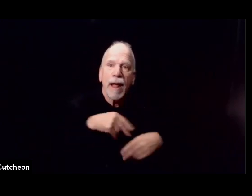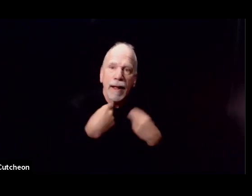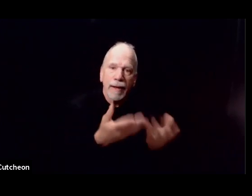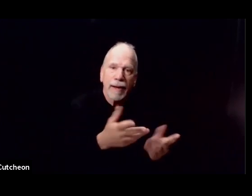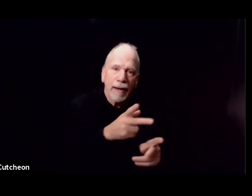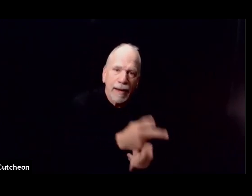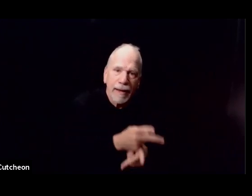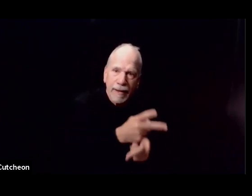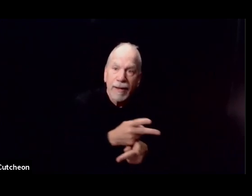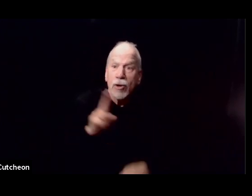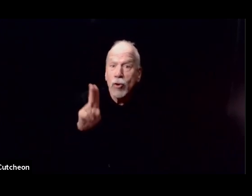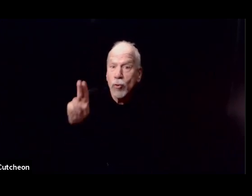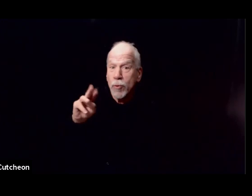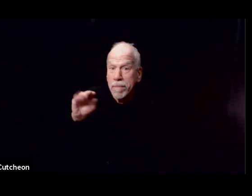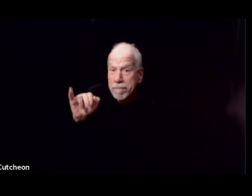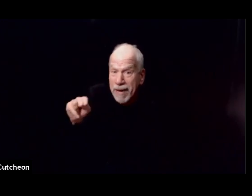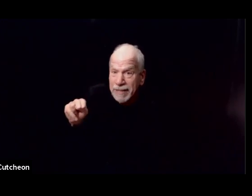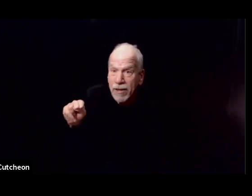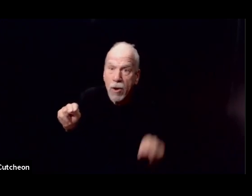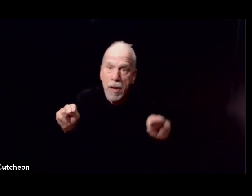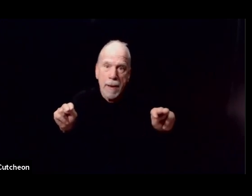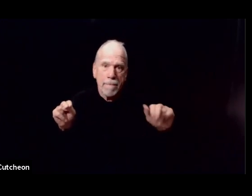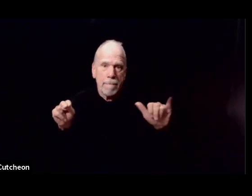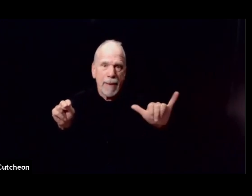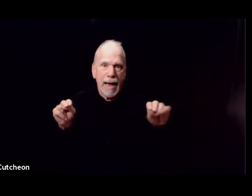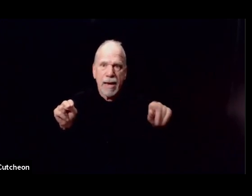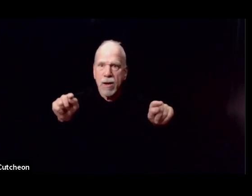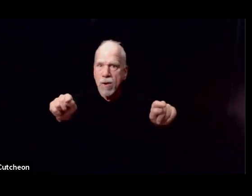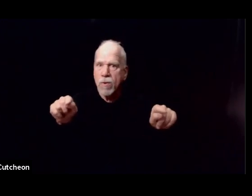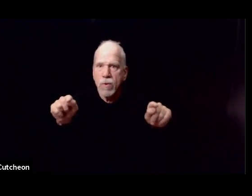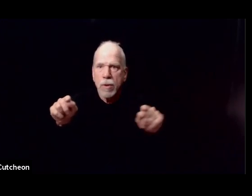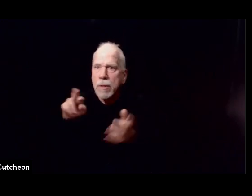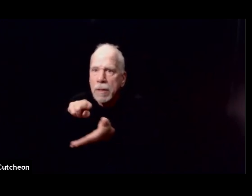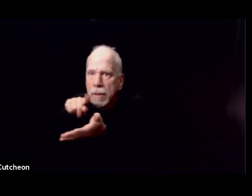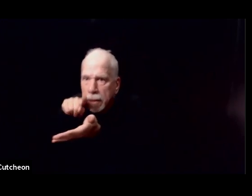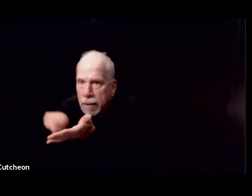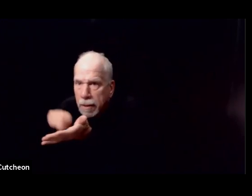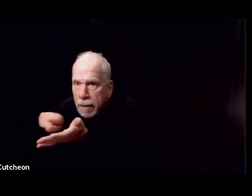to find the best therapies that we can I think anyone that thinks that will find a magic